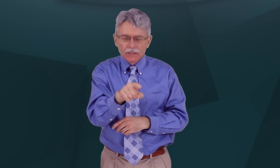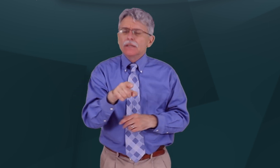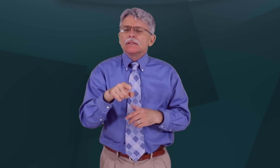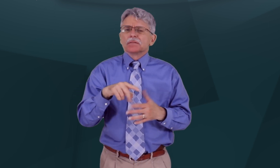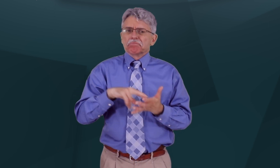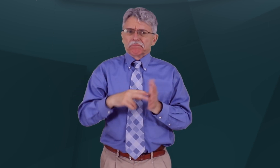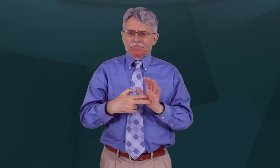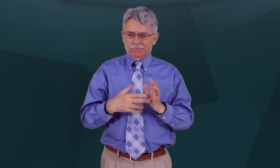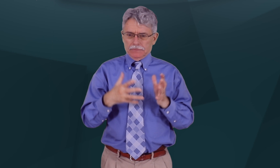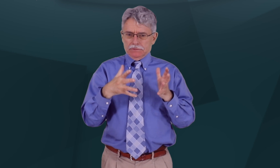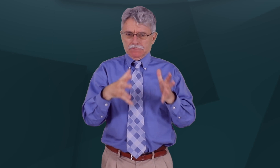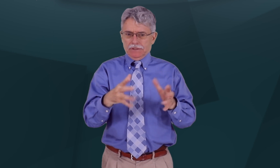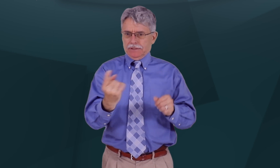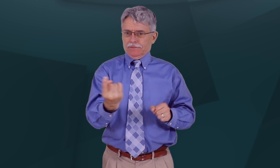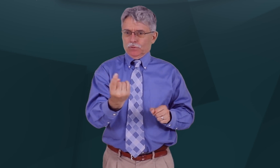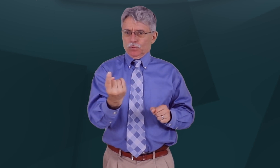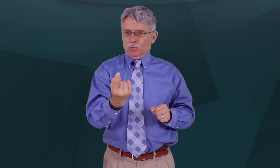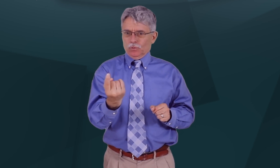And that meant that they felt left out.